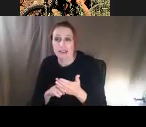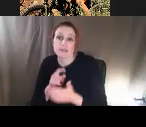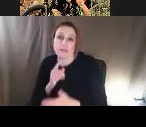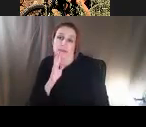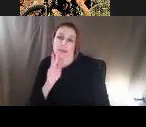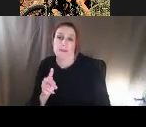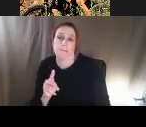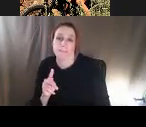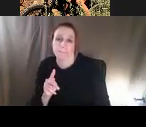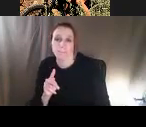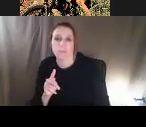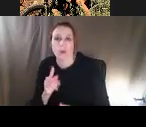So, I want to kind of take a look at a couple of